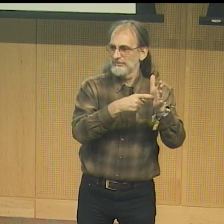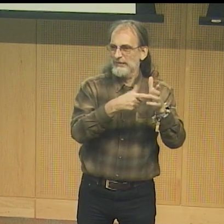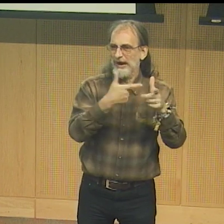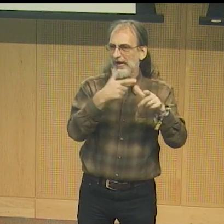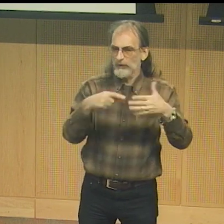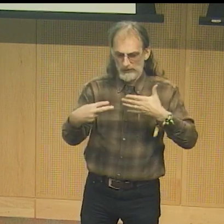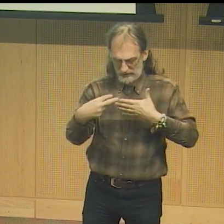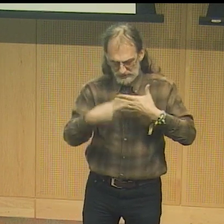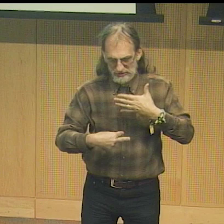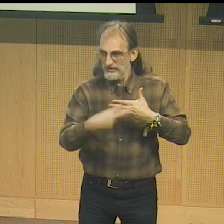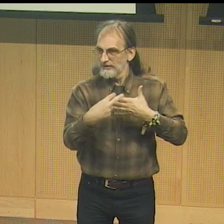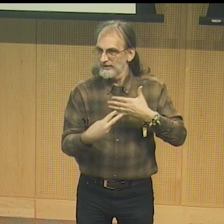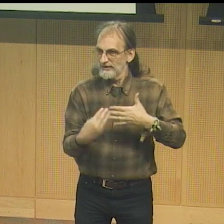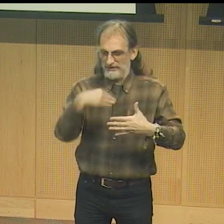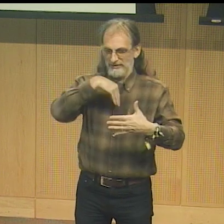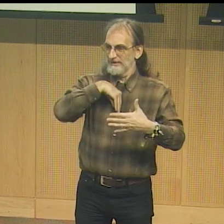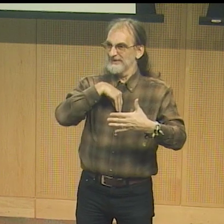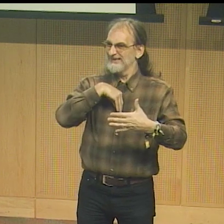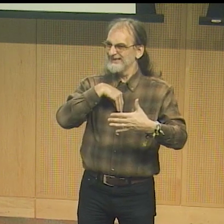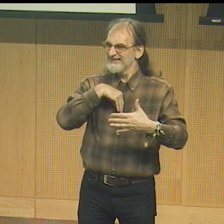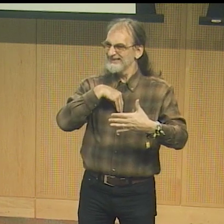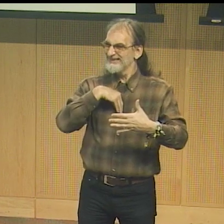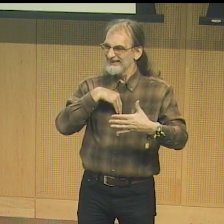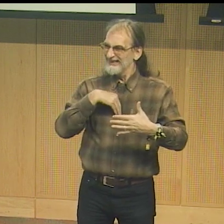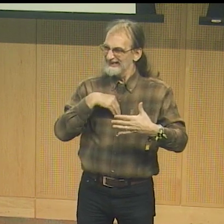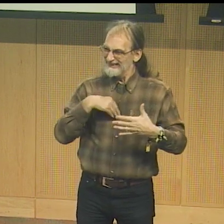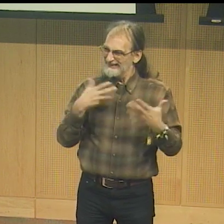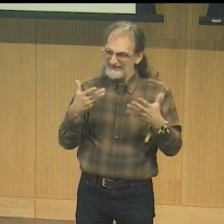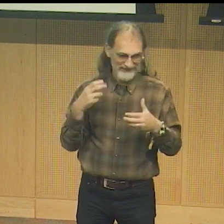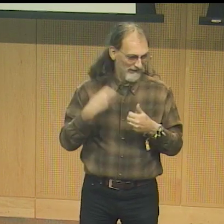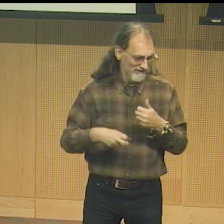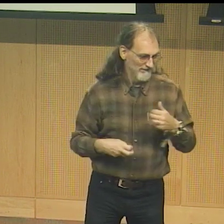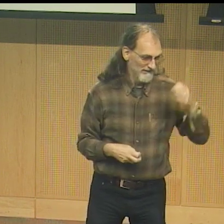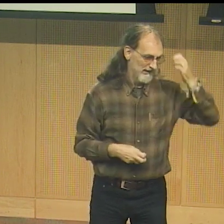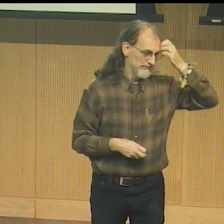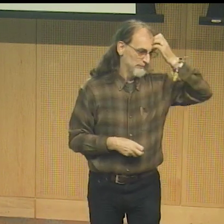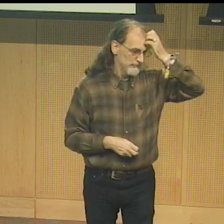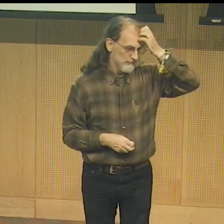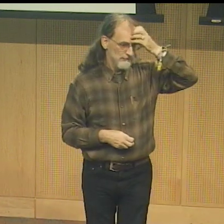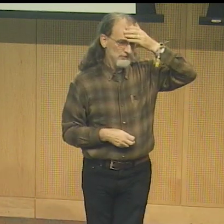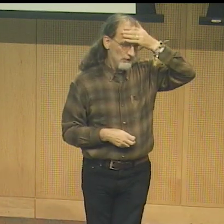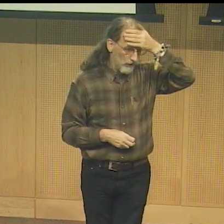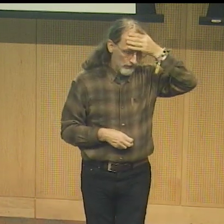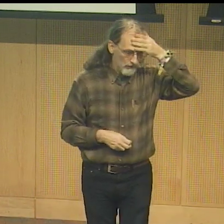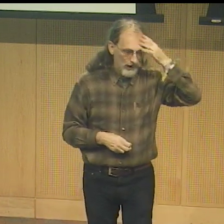It's not only about language recognition, but it's about the recognition of the person as a culturally-whole being